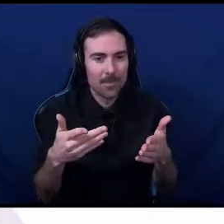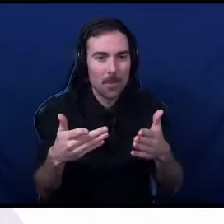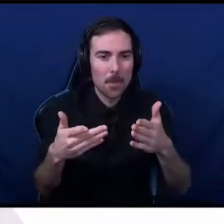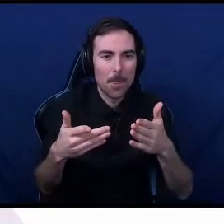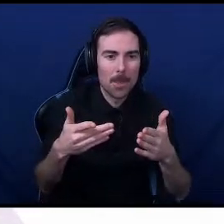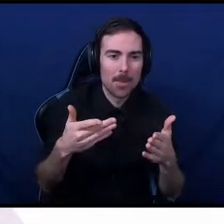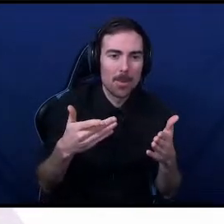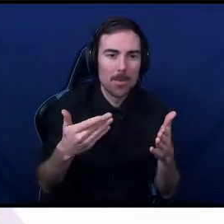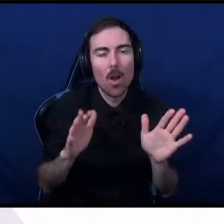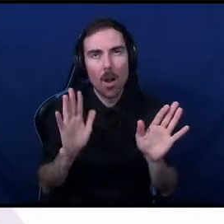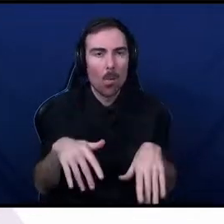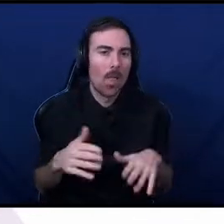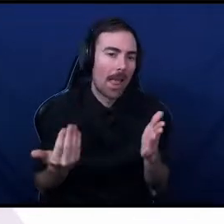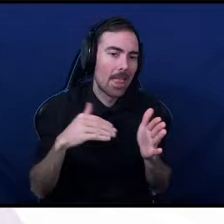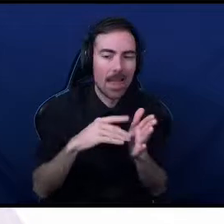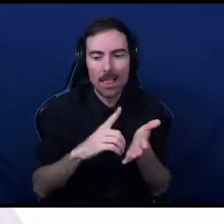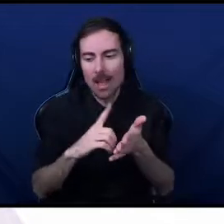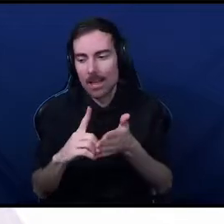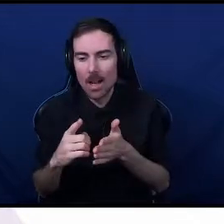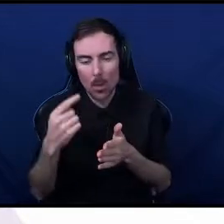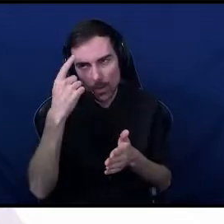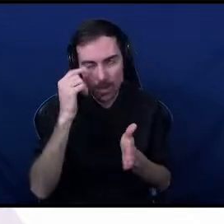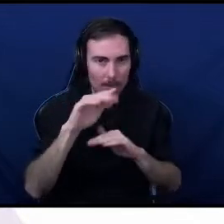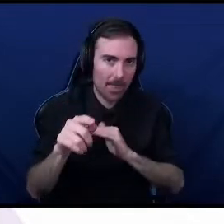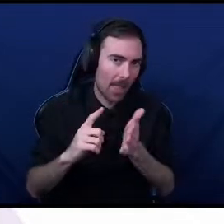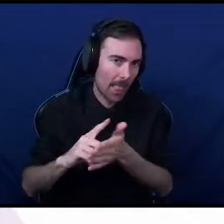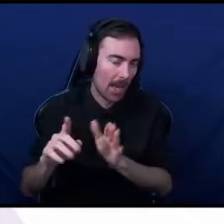later. We think of that later. But when I flipped the story, to